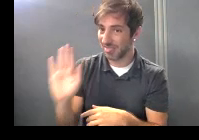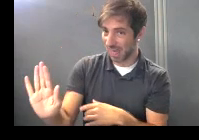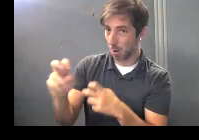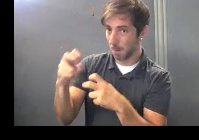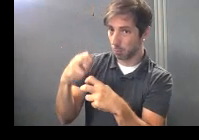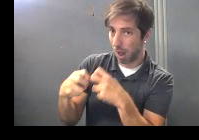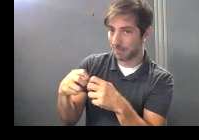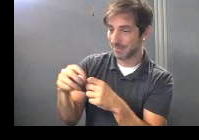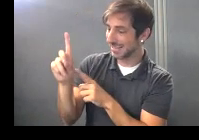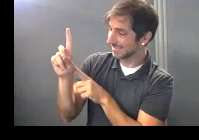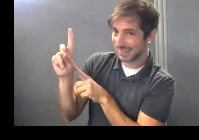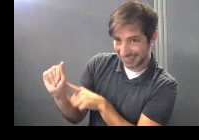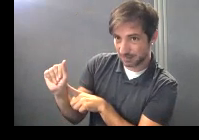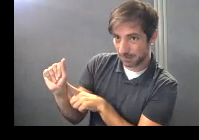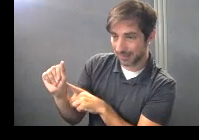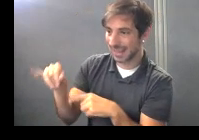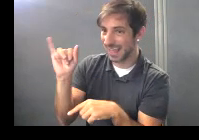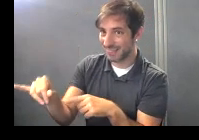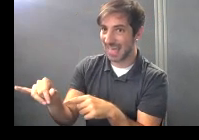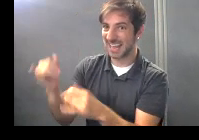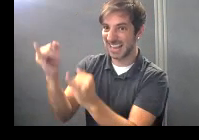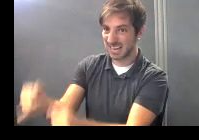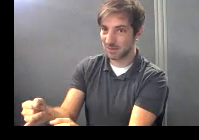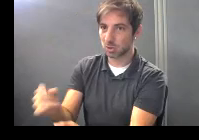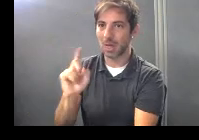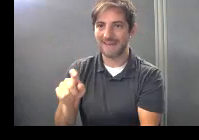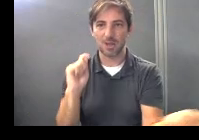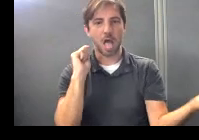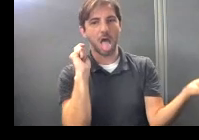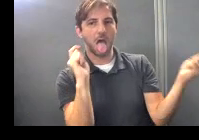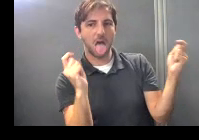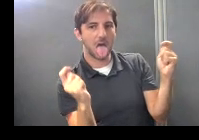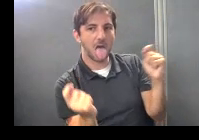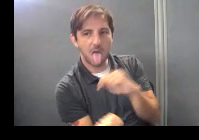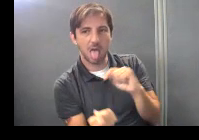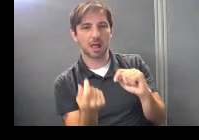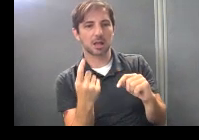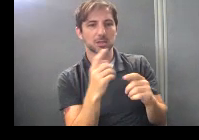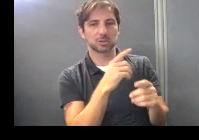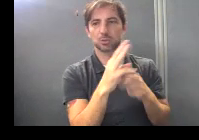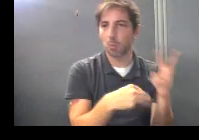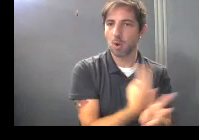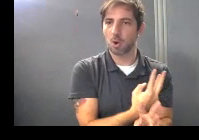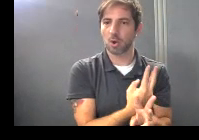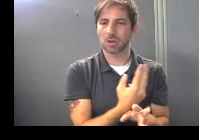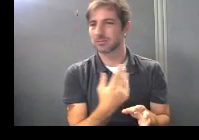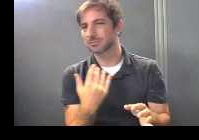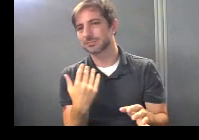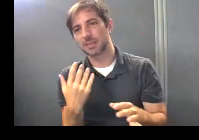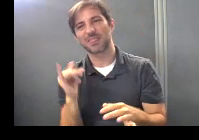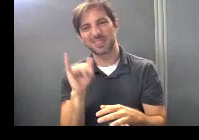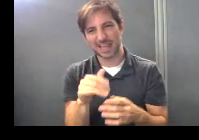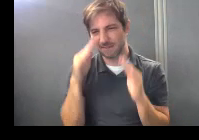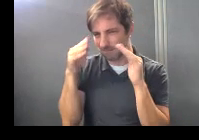INDIVIDUAL WITH THE DISABILITY MUST ADAPT. IT'S VERY MUCH FOCUSED ON FIXING THINGS, CURES,